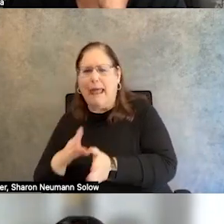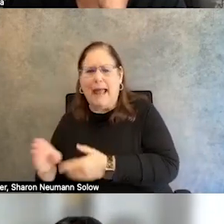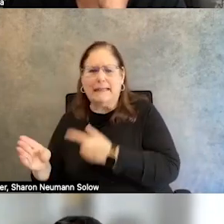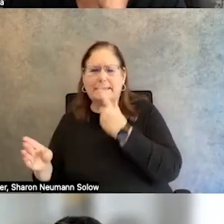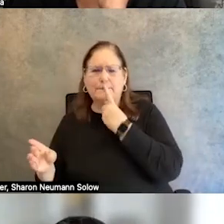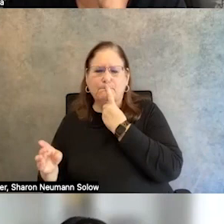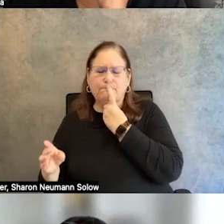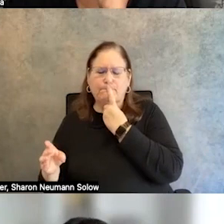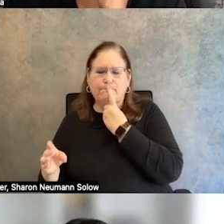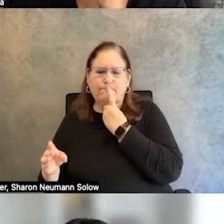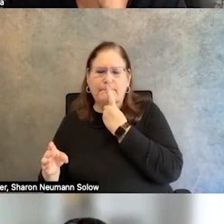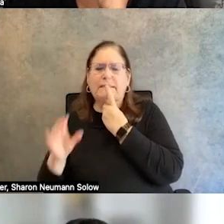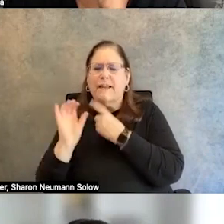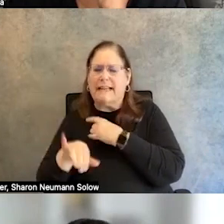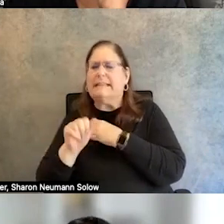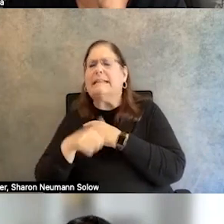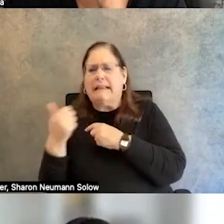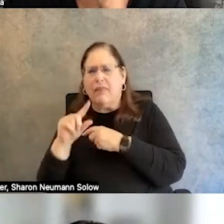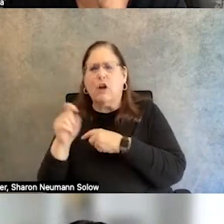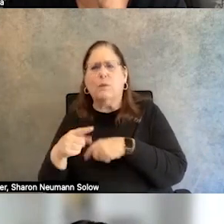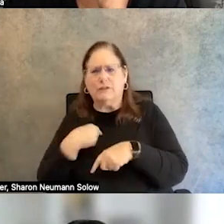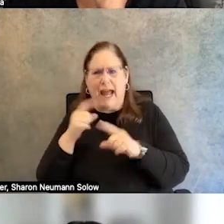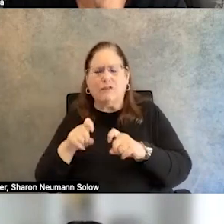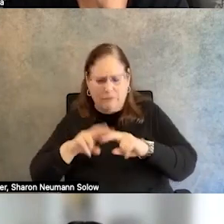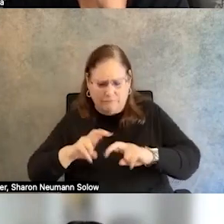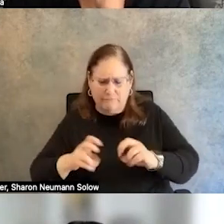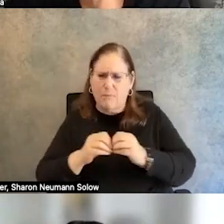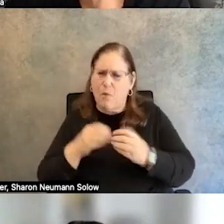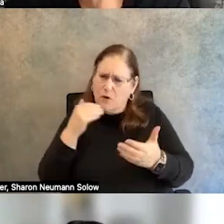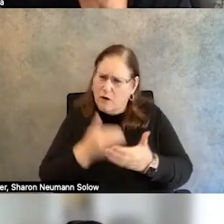so that's another question I will have to look at more carefully, and thank you for asking it, Kathy.